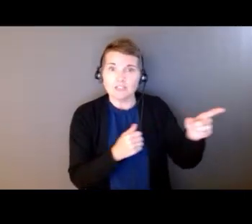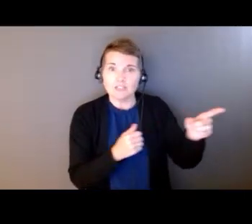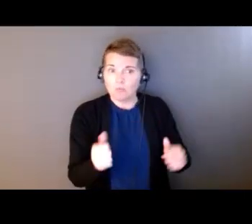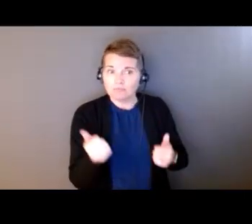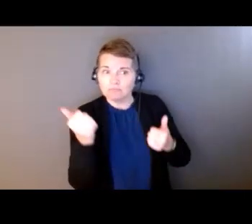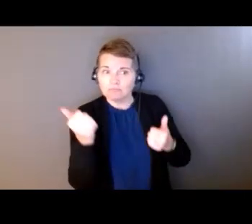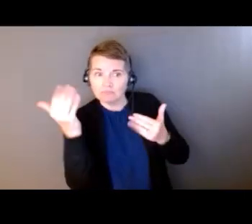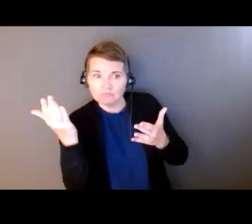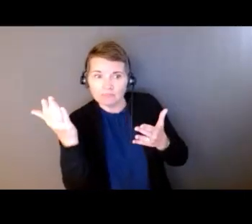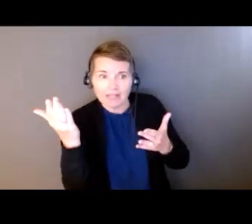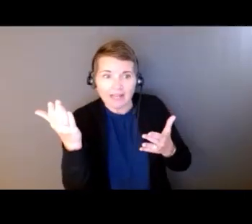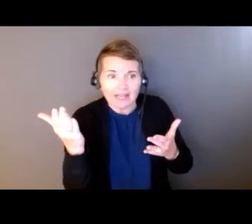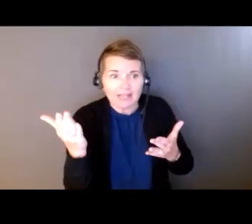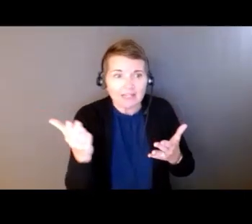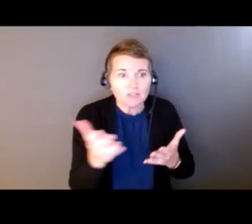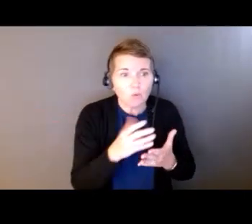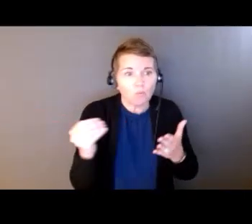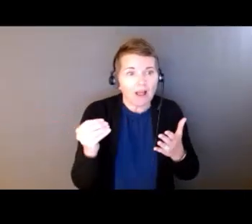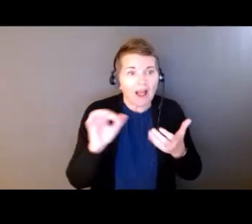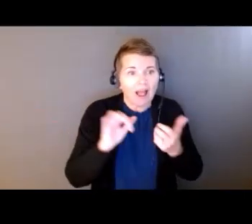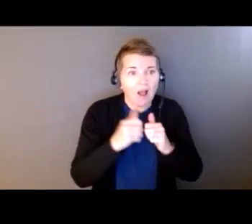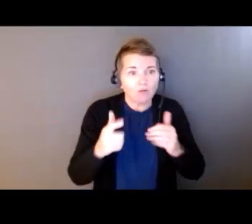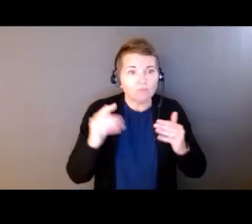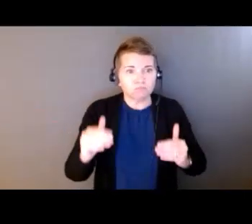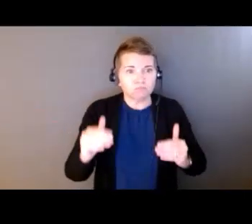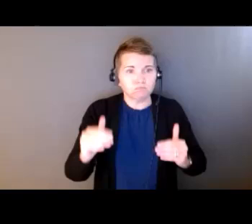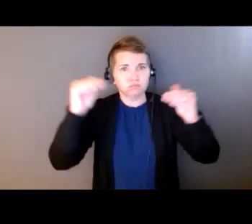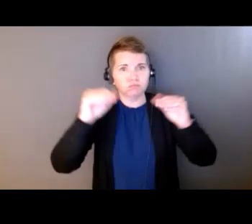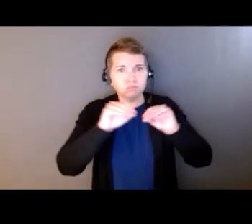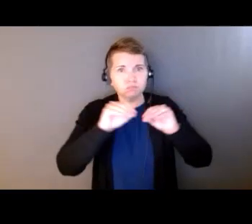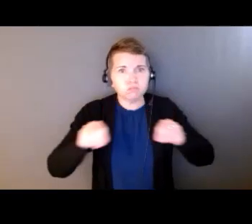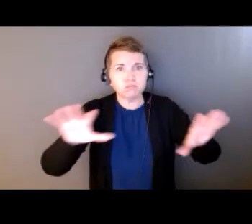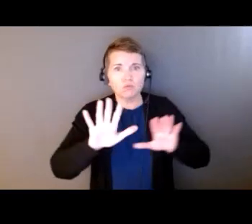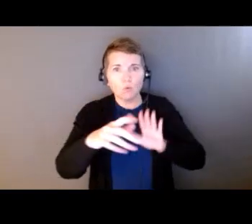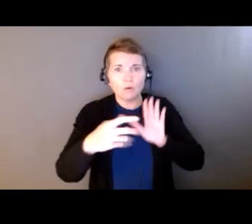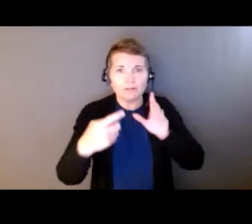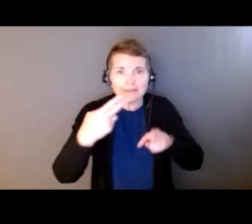and will describe the experience and capacity also of the presenters, partners,